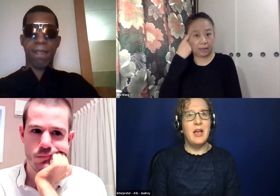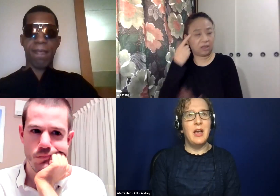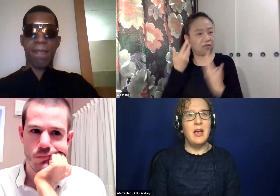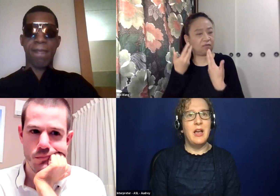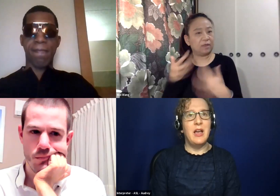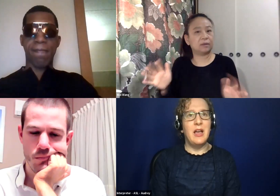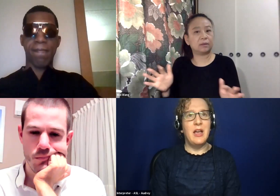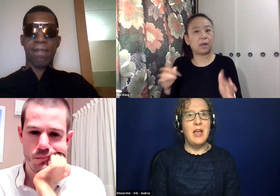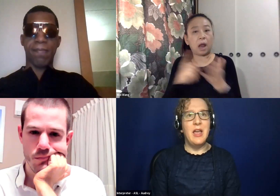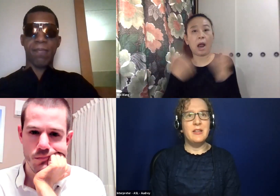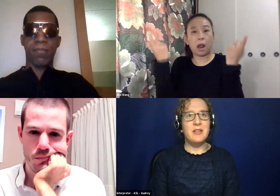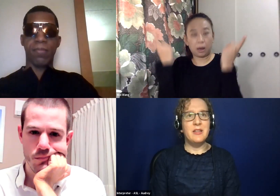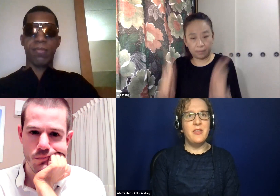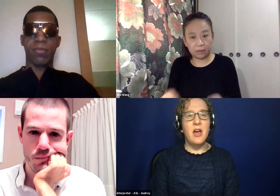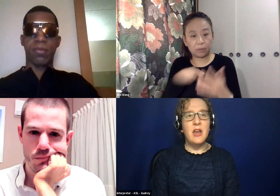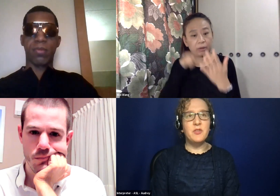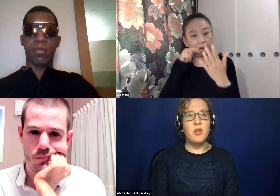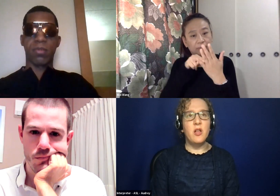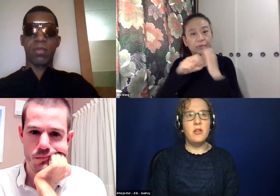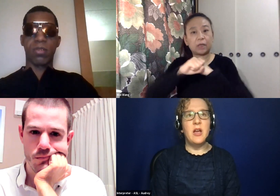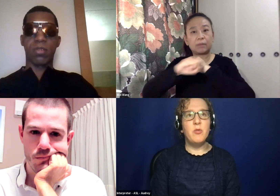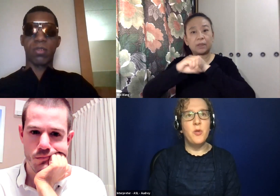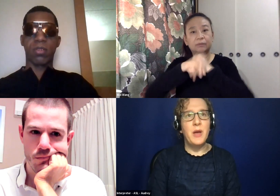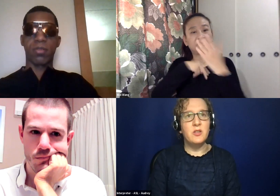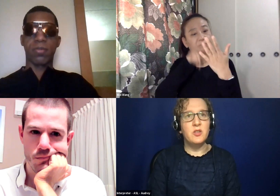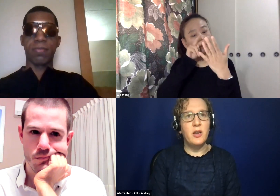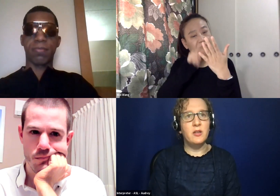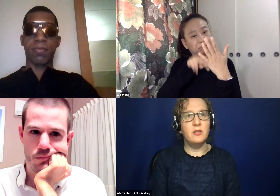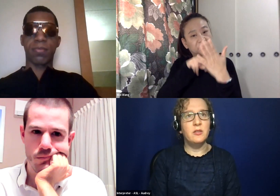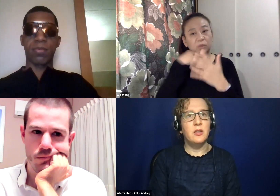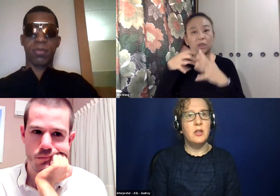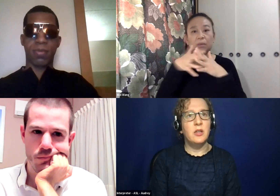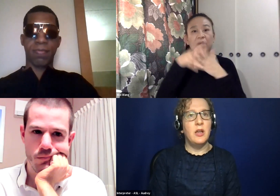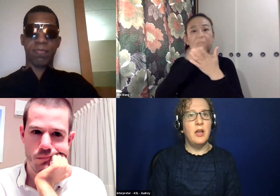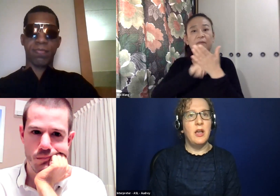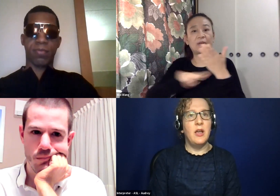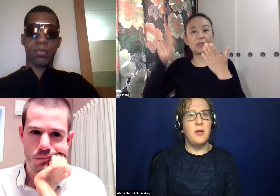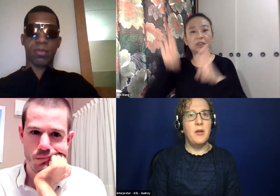And I thought after Gallaudet I would go back to China,